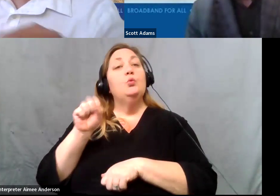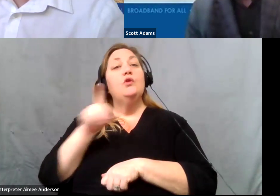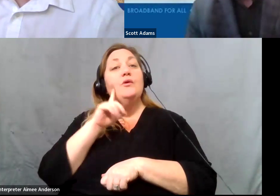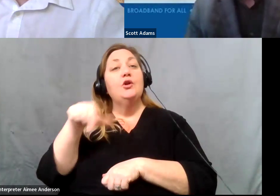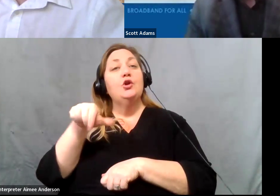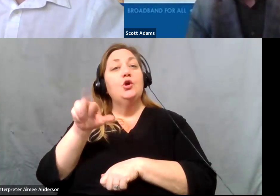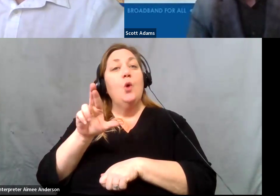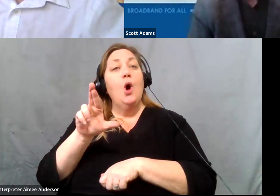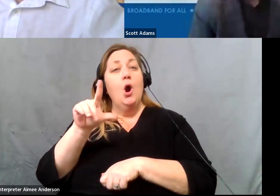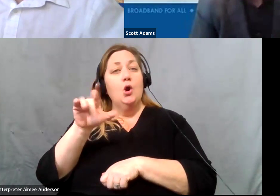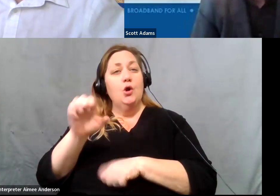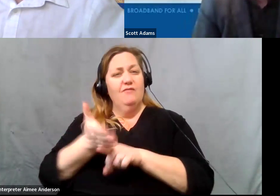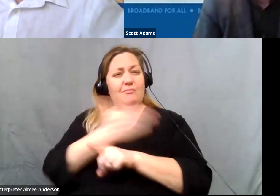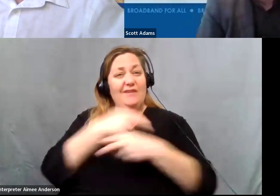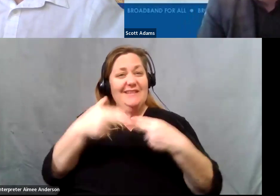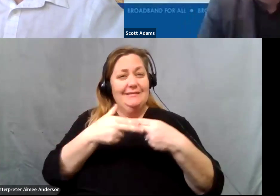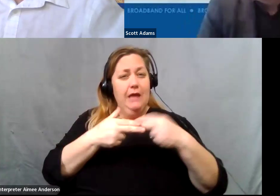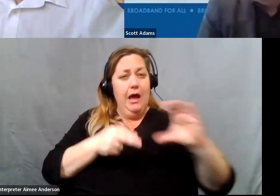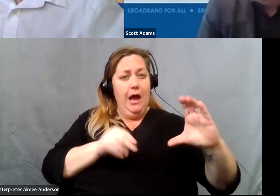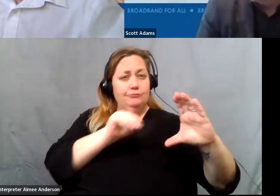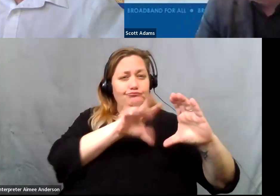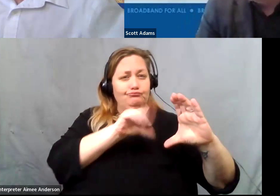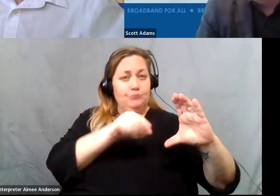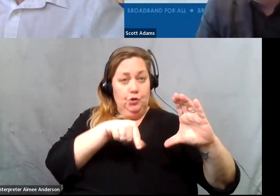code that we had in the previous slide but our team here will drop the link in